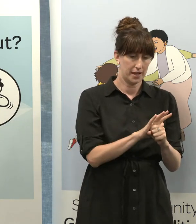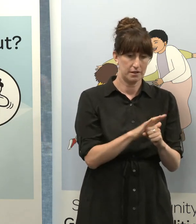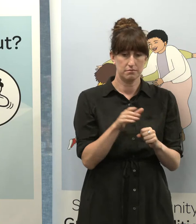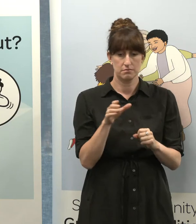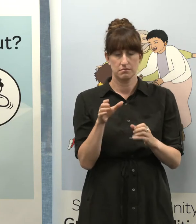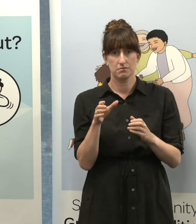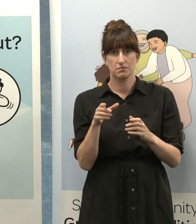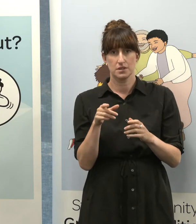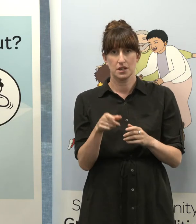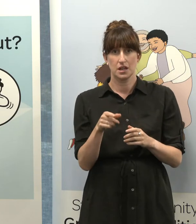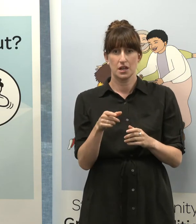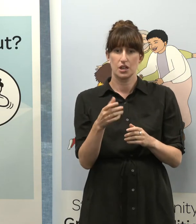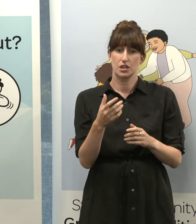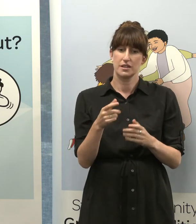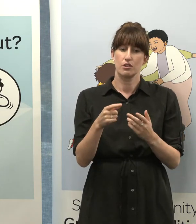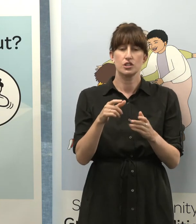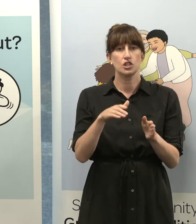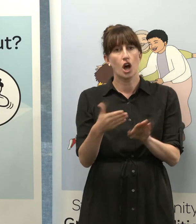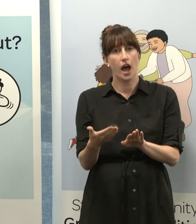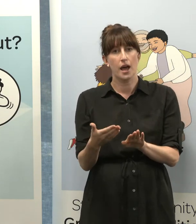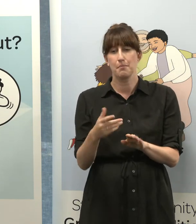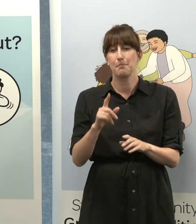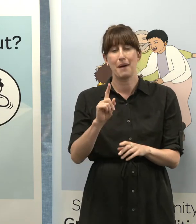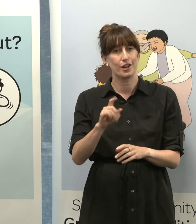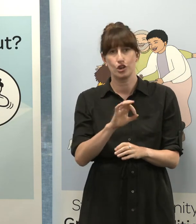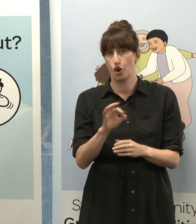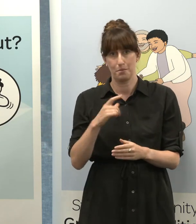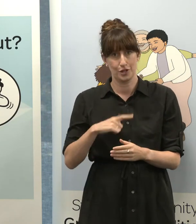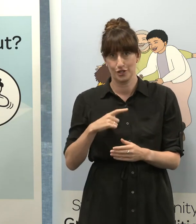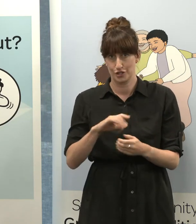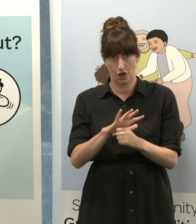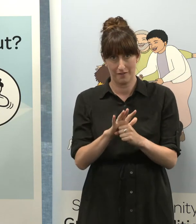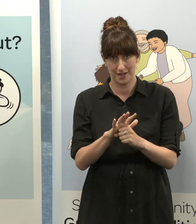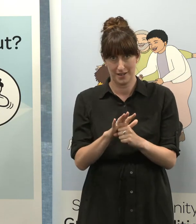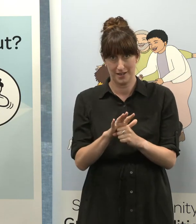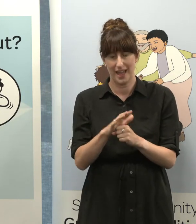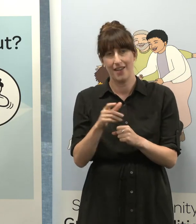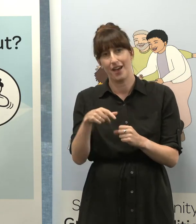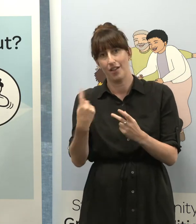categories - those we know died